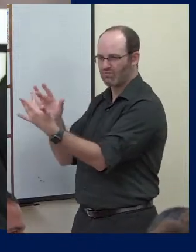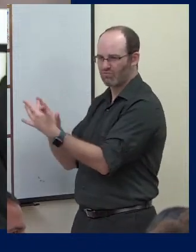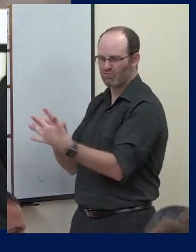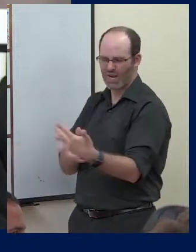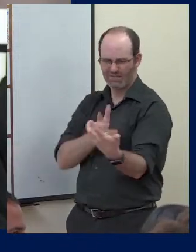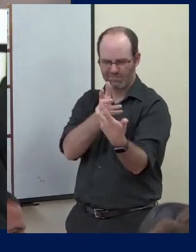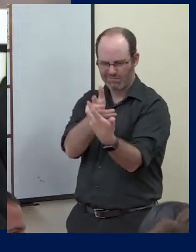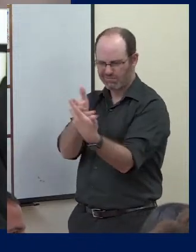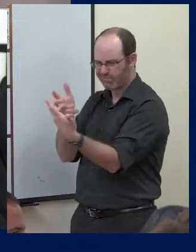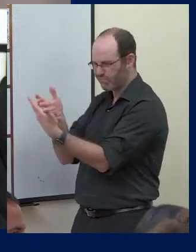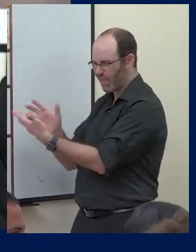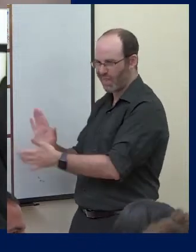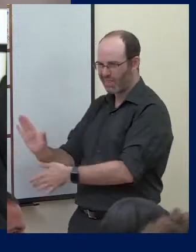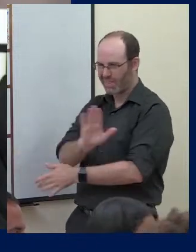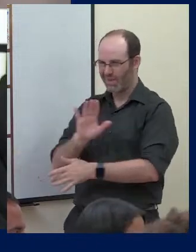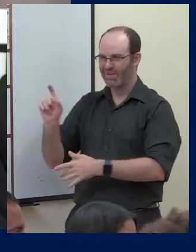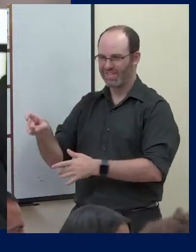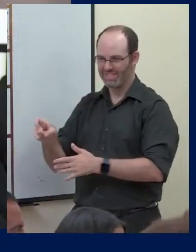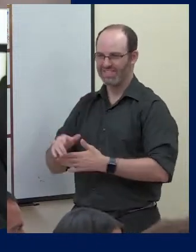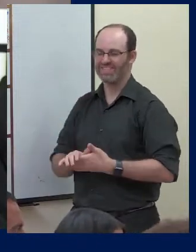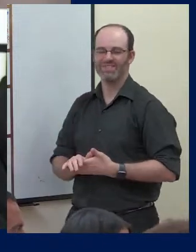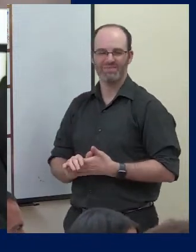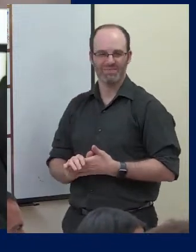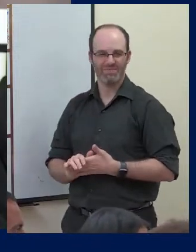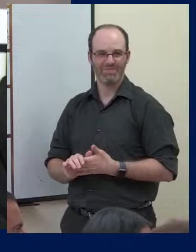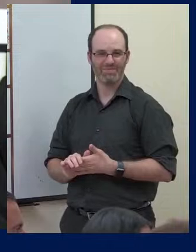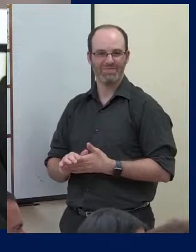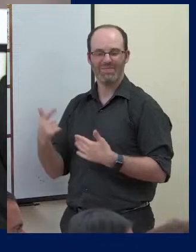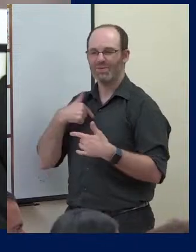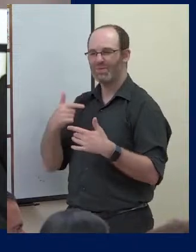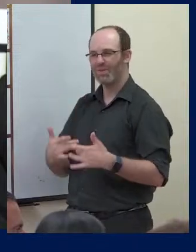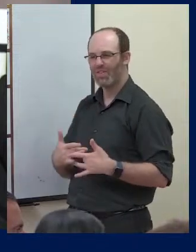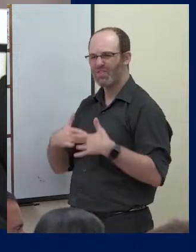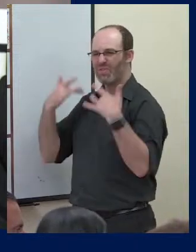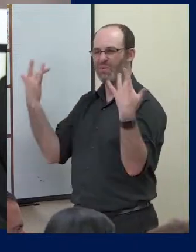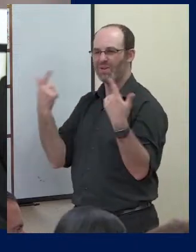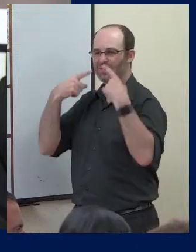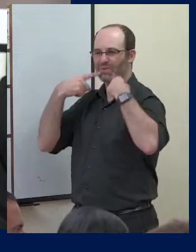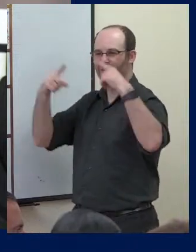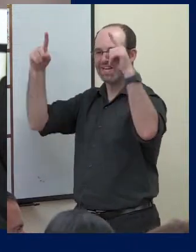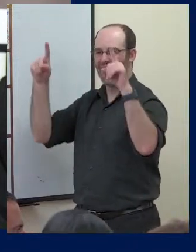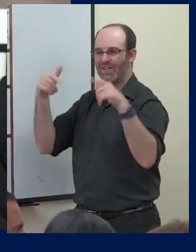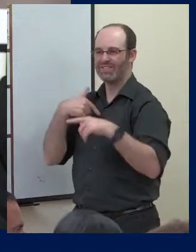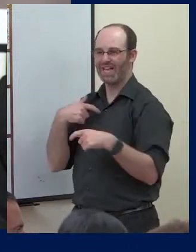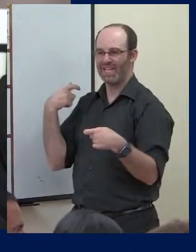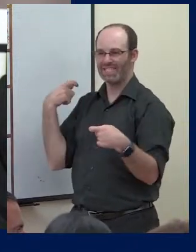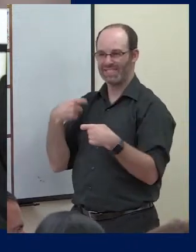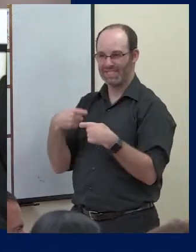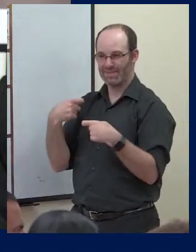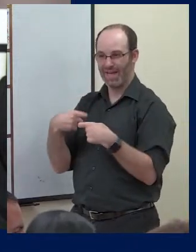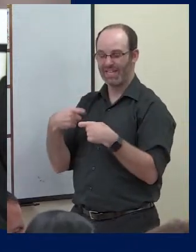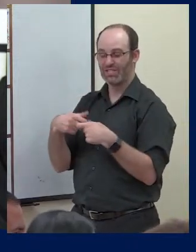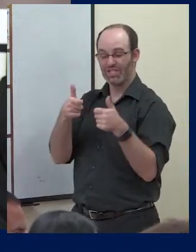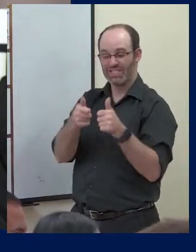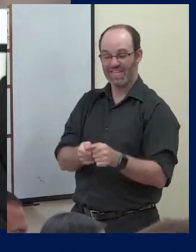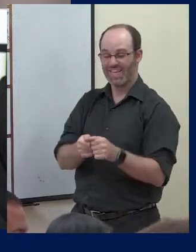We are thrilled to be able to announce the Spanish text and chat.